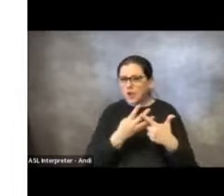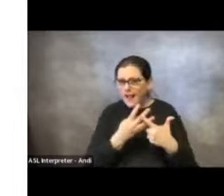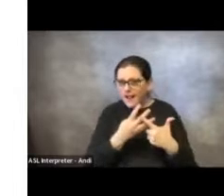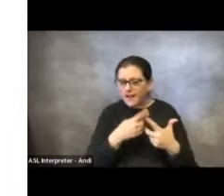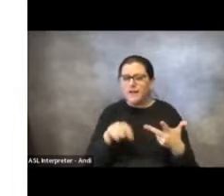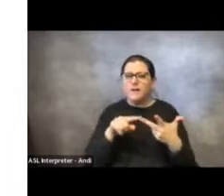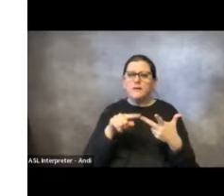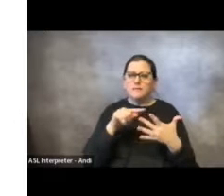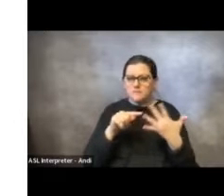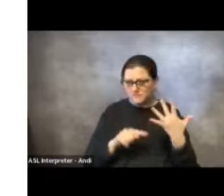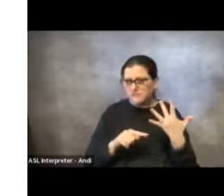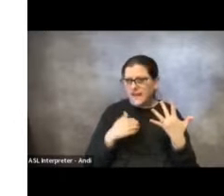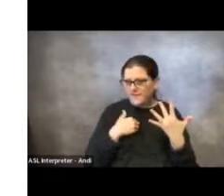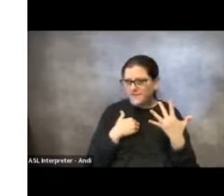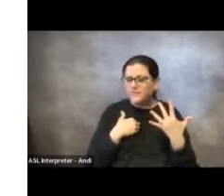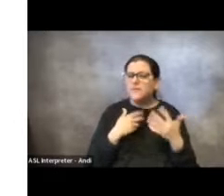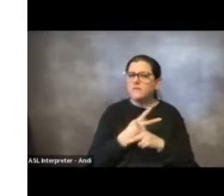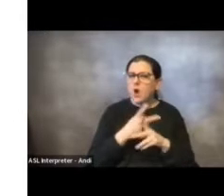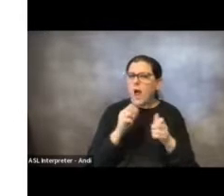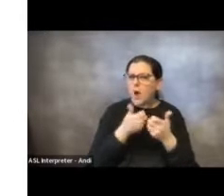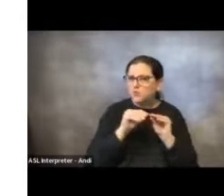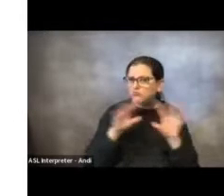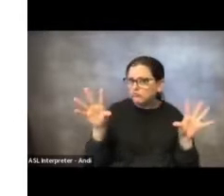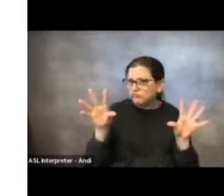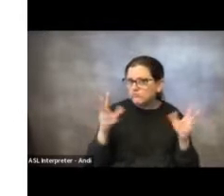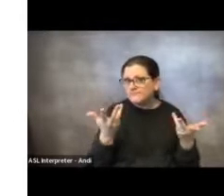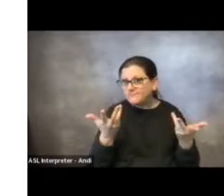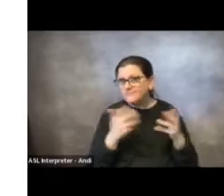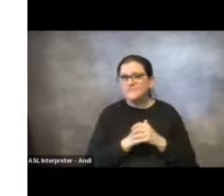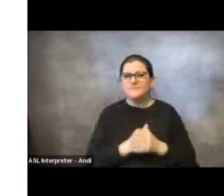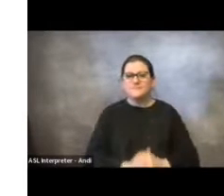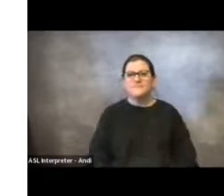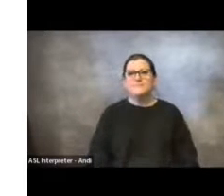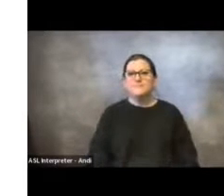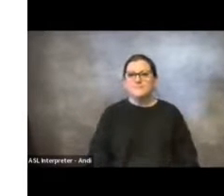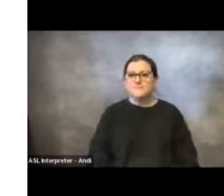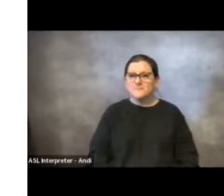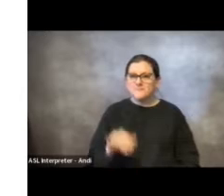forth. So we have to figure out how we want to get those out there. So that's a summary of